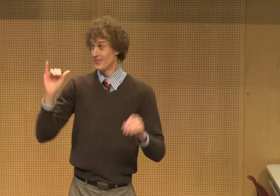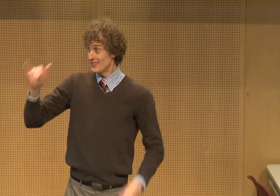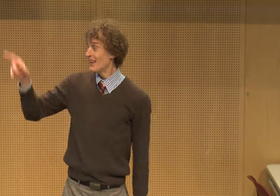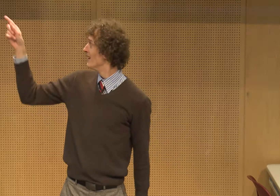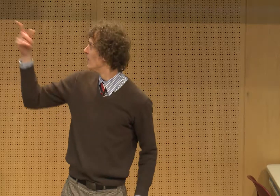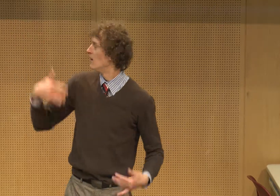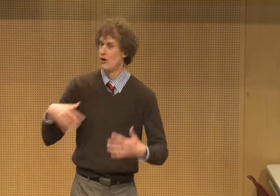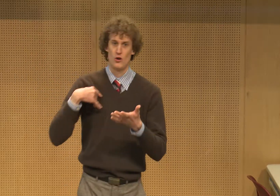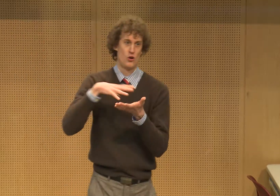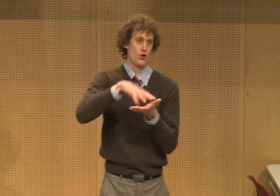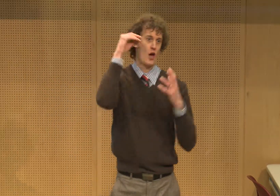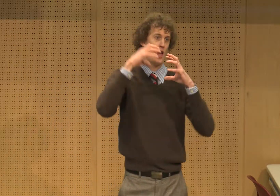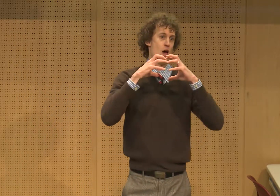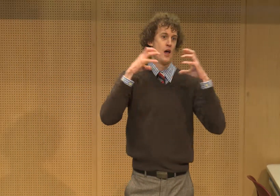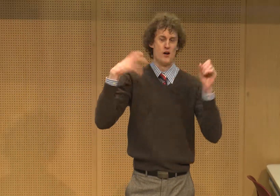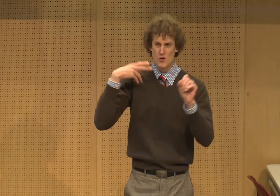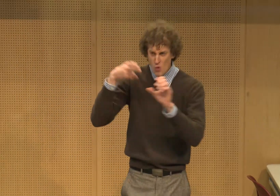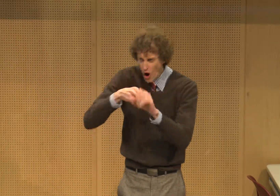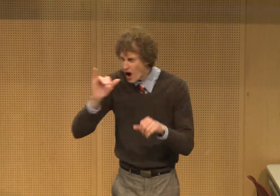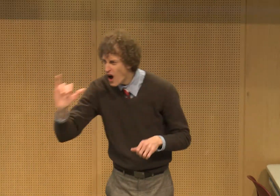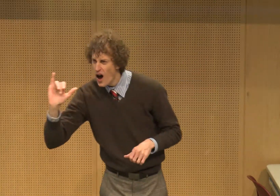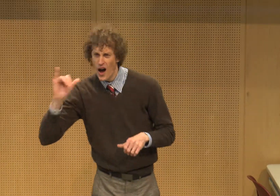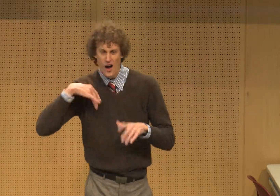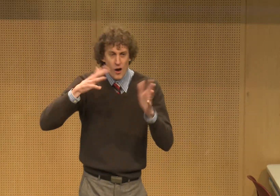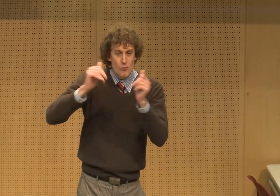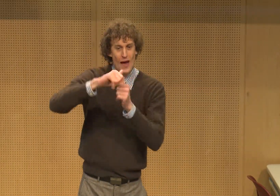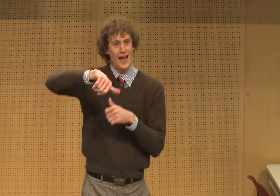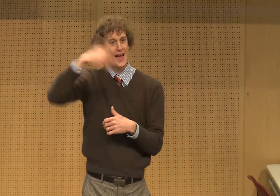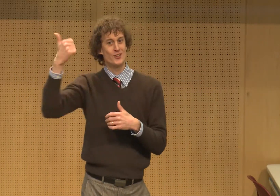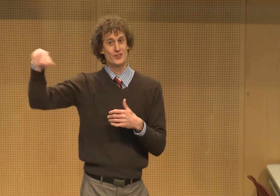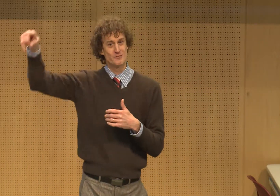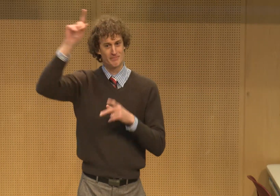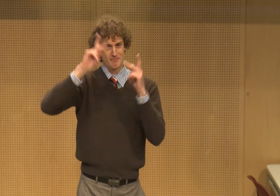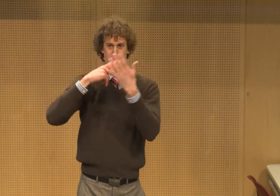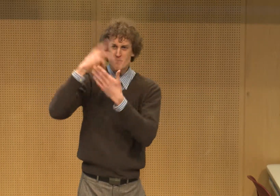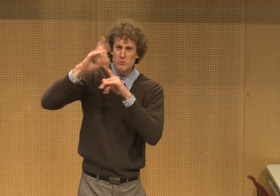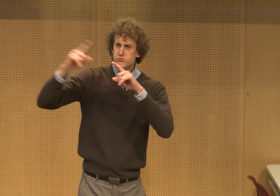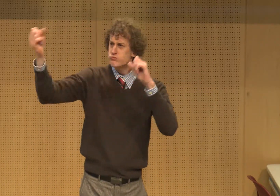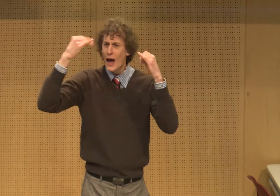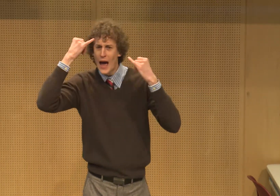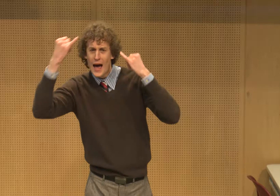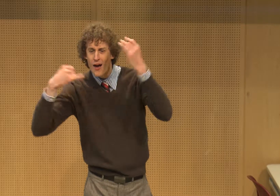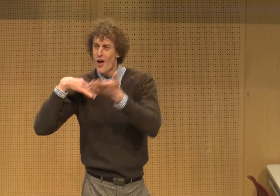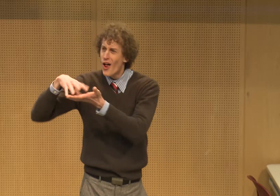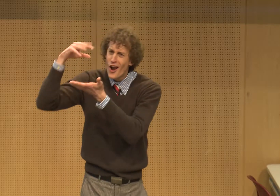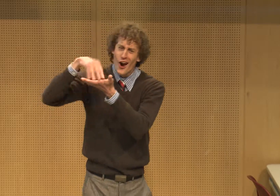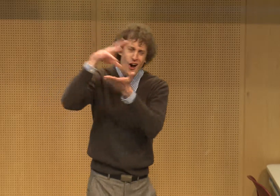We had Apple and Windows-- that was it. So this open-source coding was a new thing,